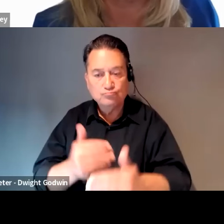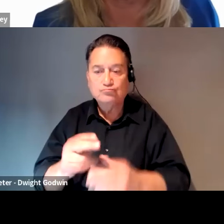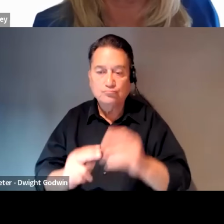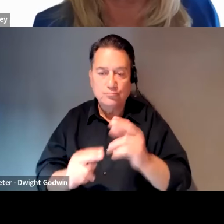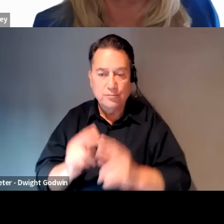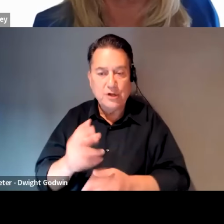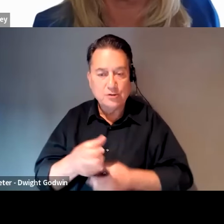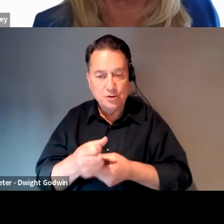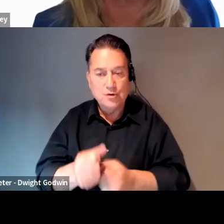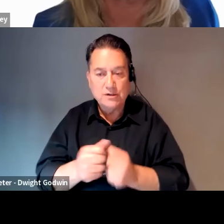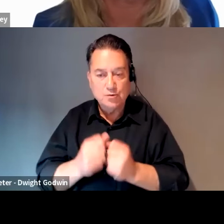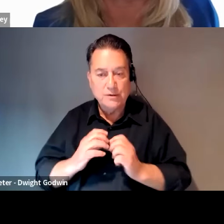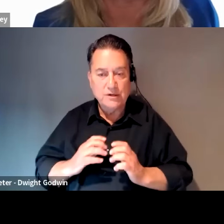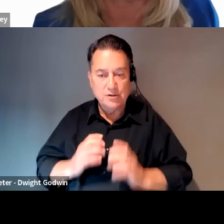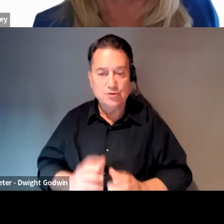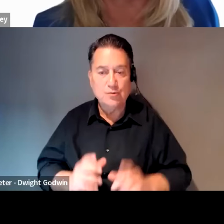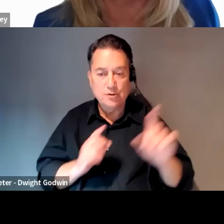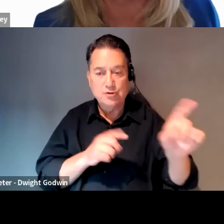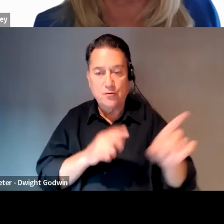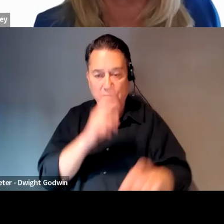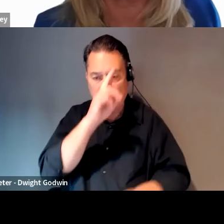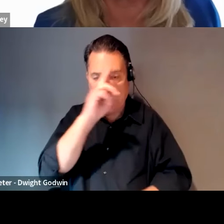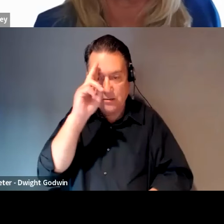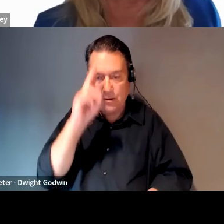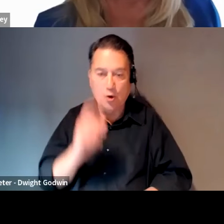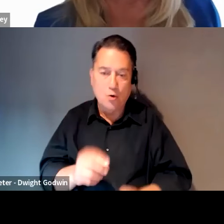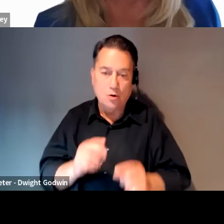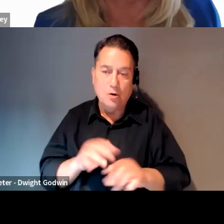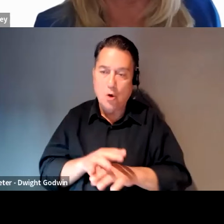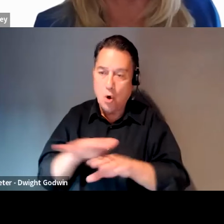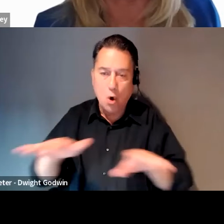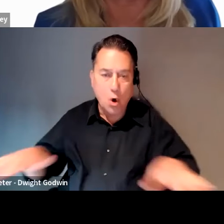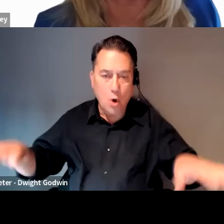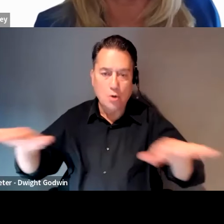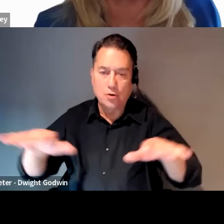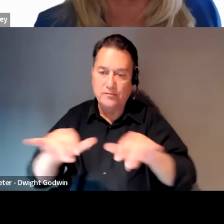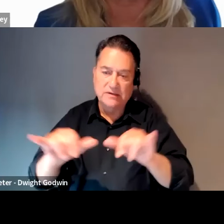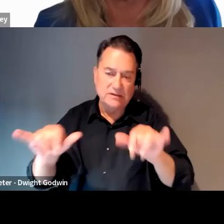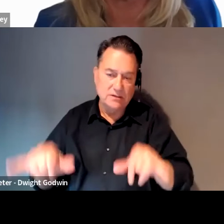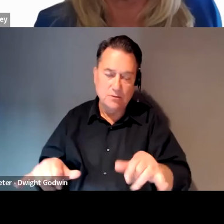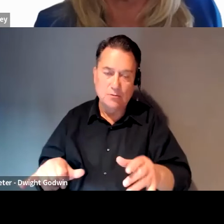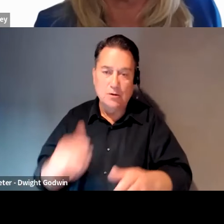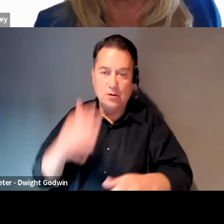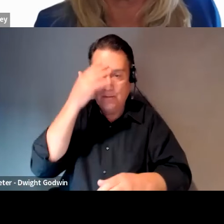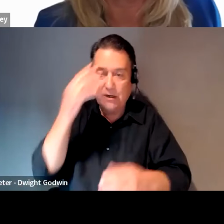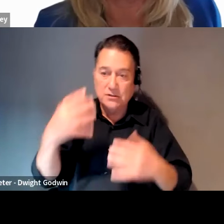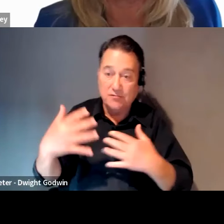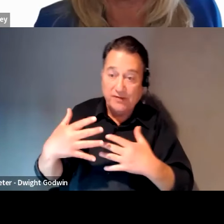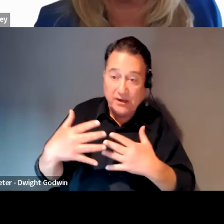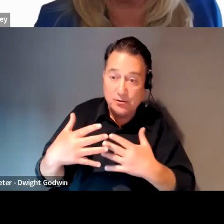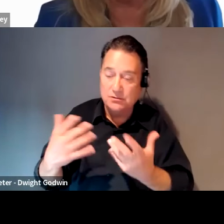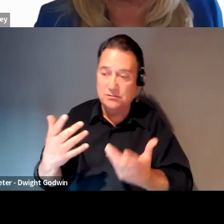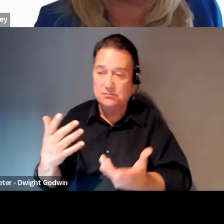with the consumers at the hospital or across the system because fears come up.